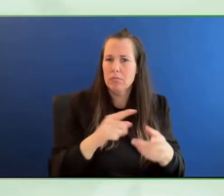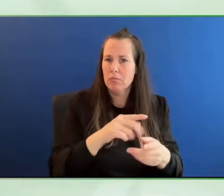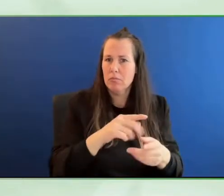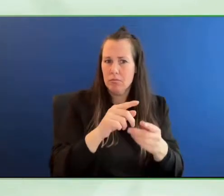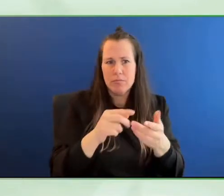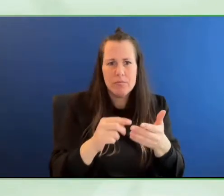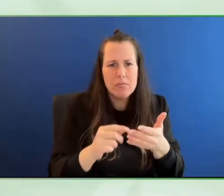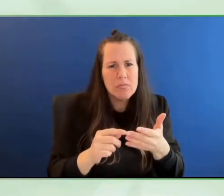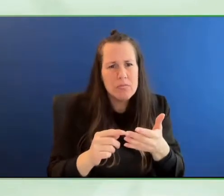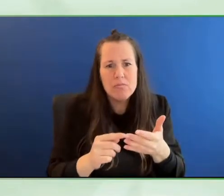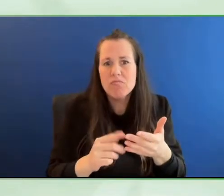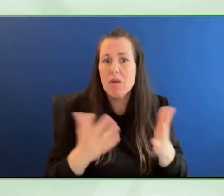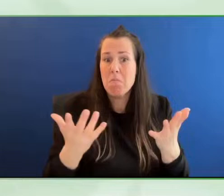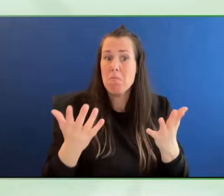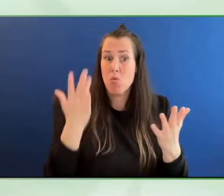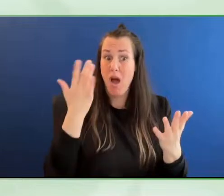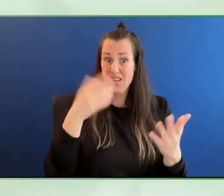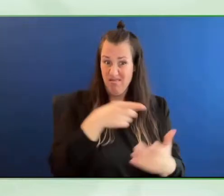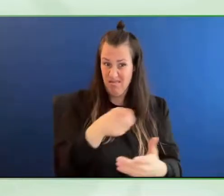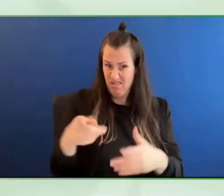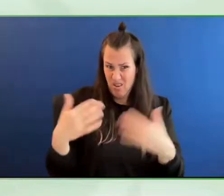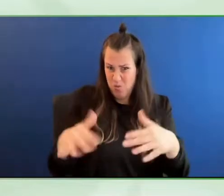There's always something to add.